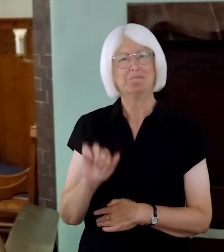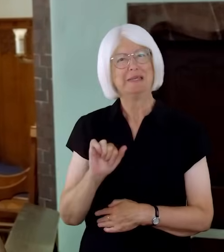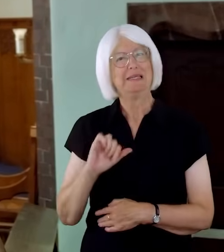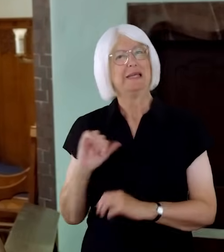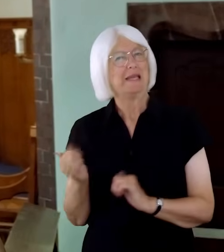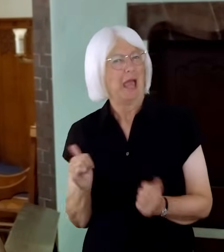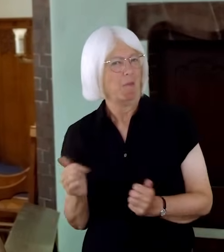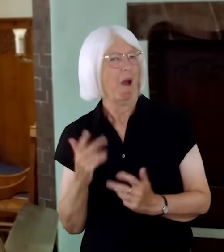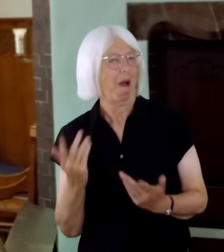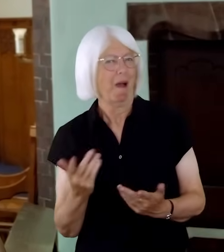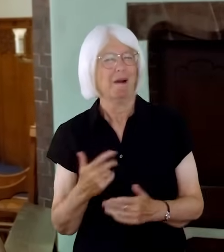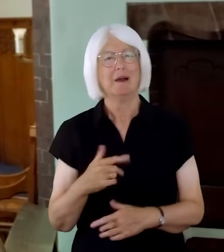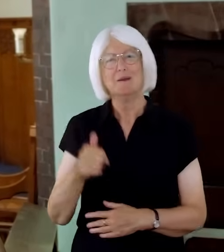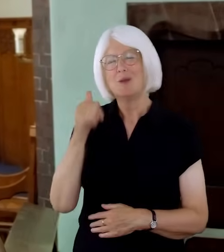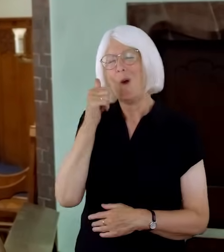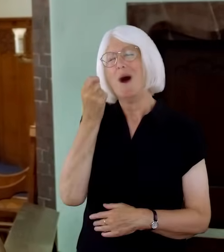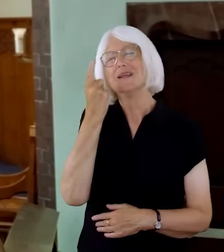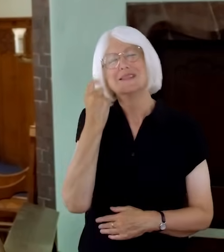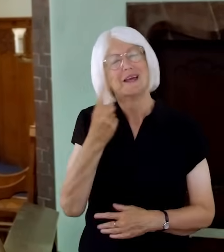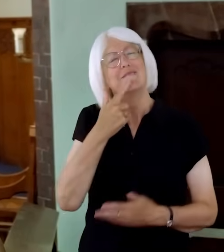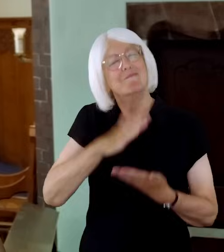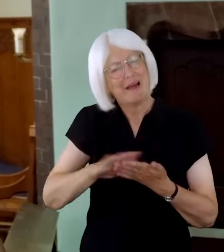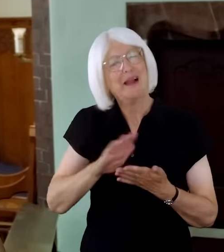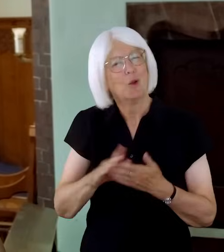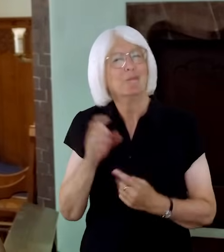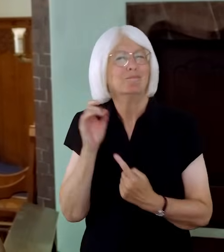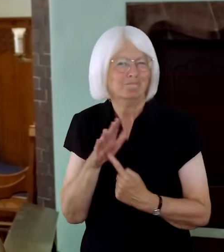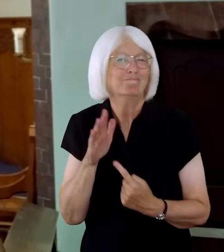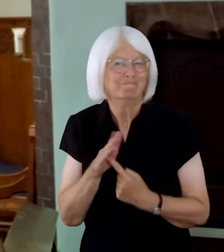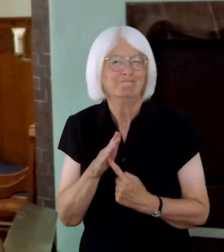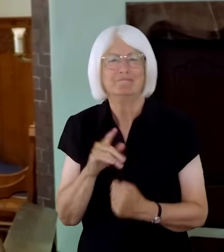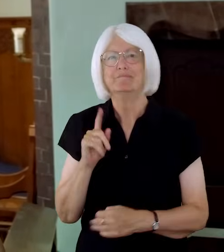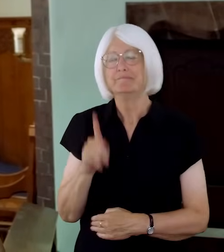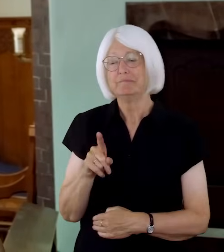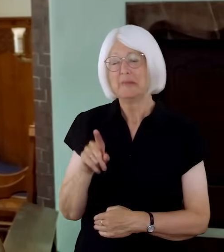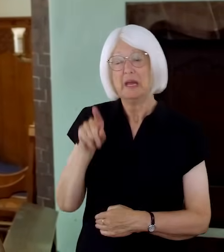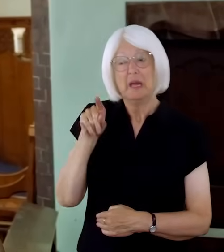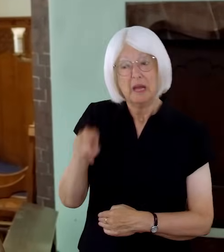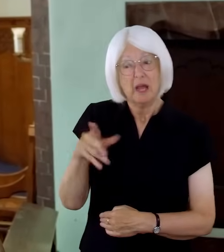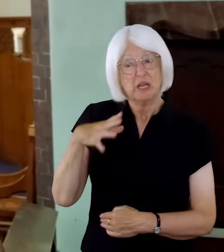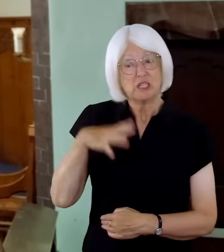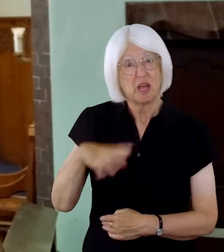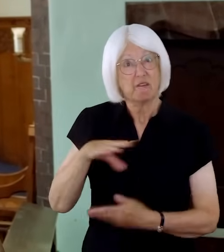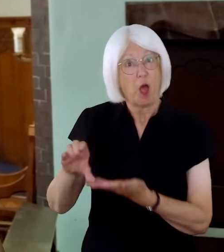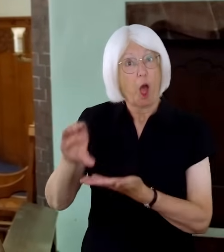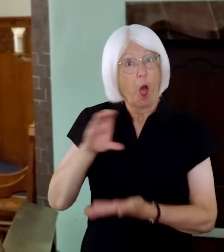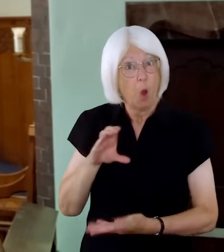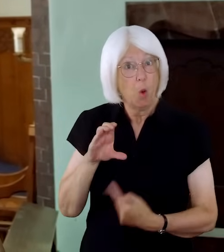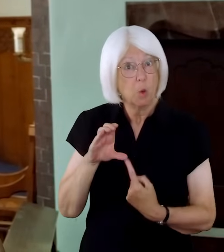and knowing the value of forgiveness, he cancels out a huge debt that the servant owes to him,